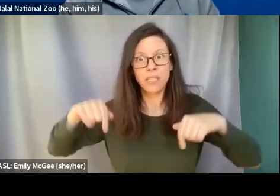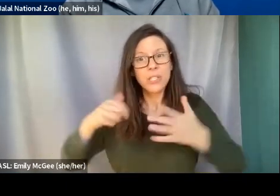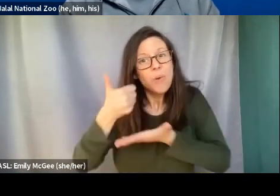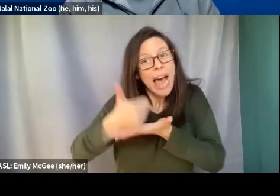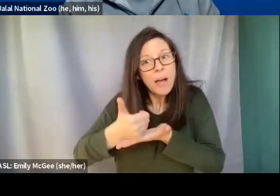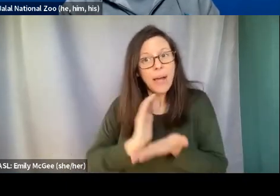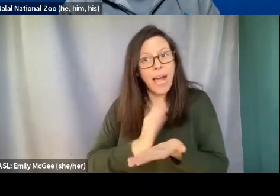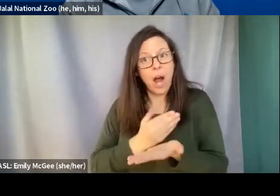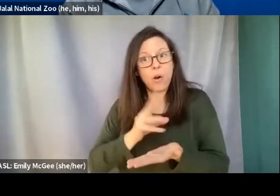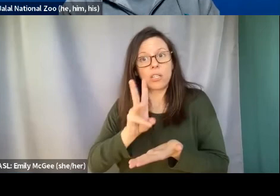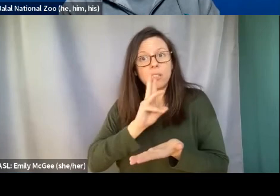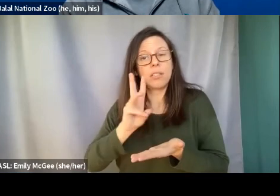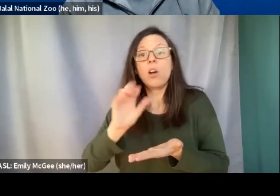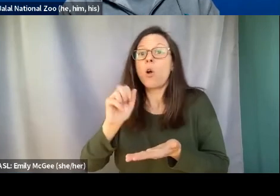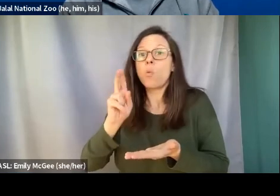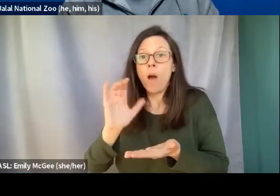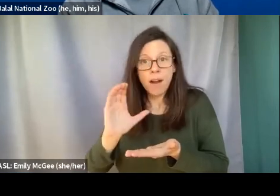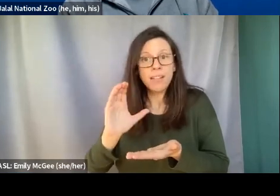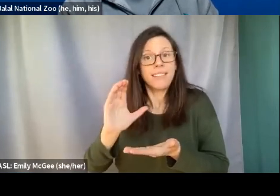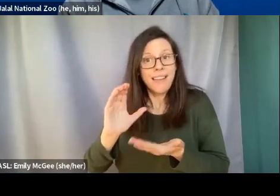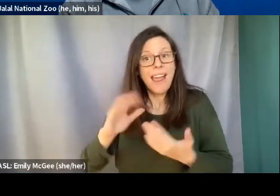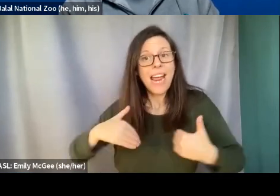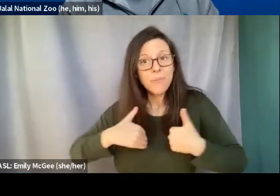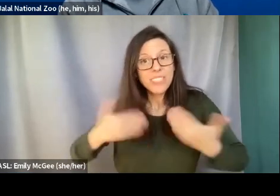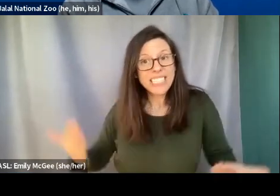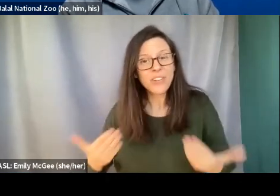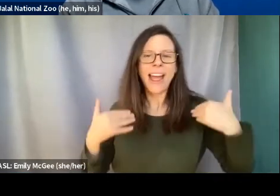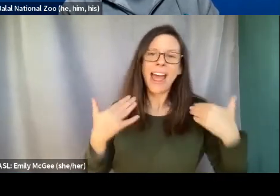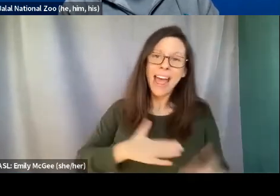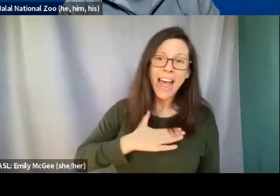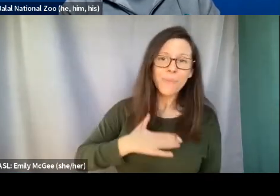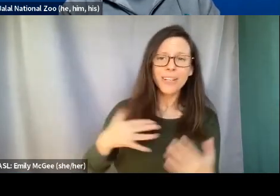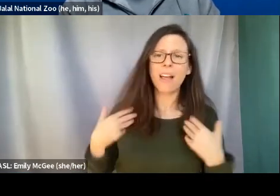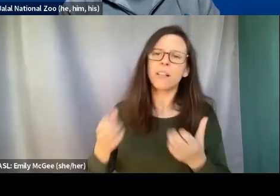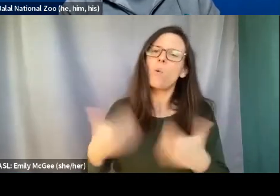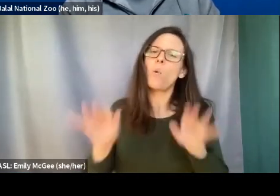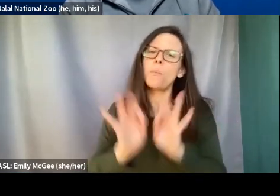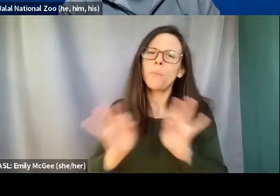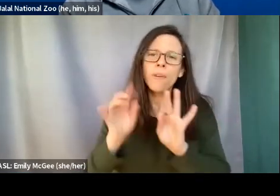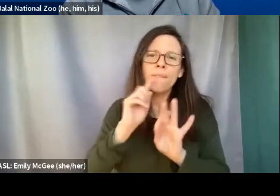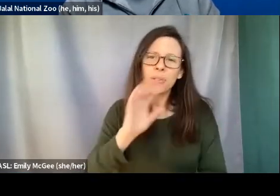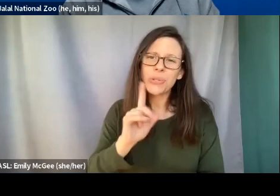is so vital to the zoo so we're just so happy again that you are here. Um before we move on